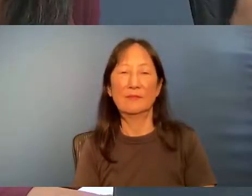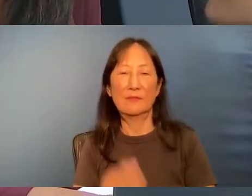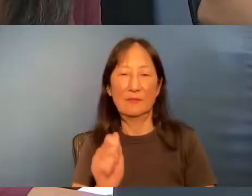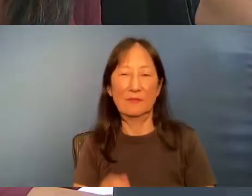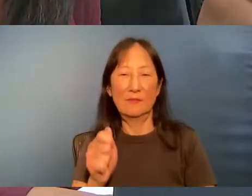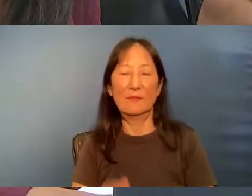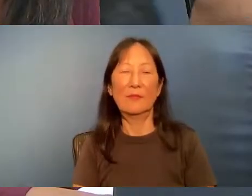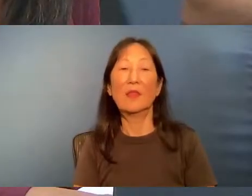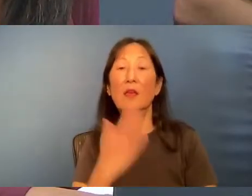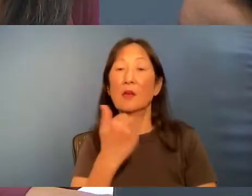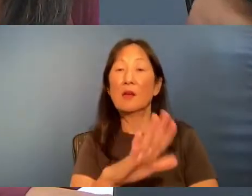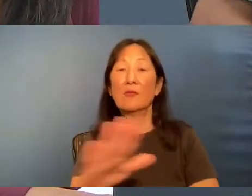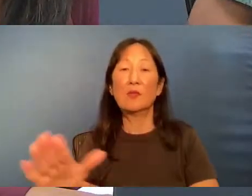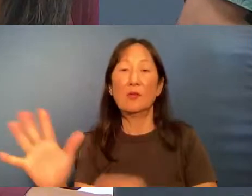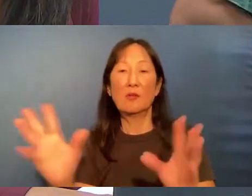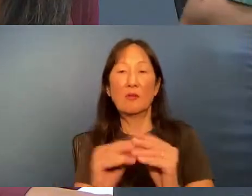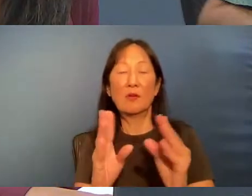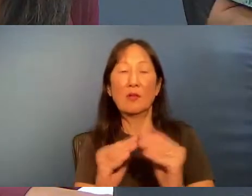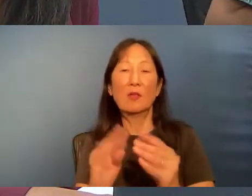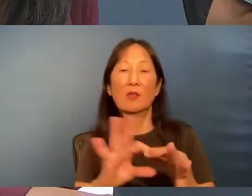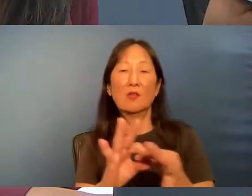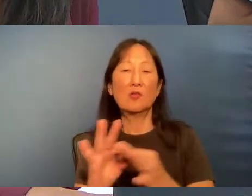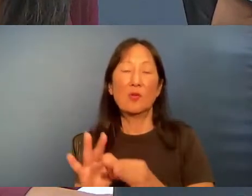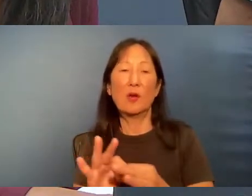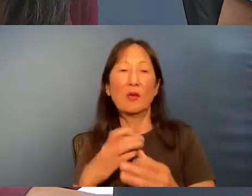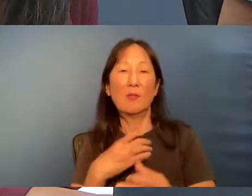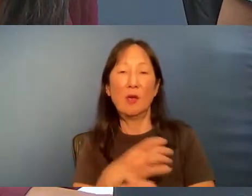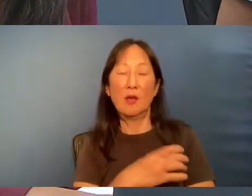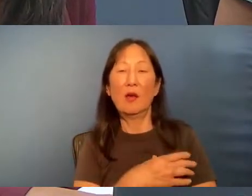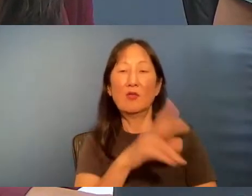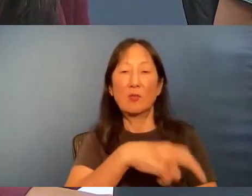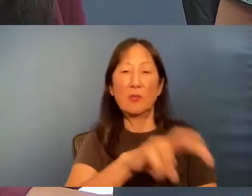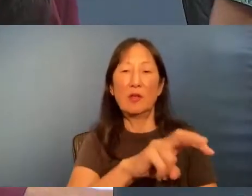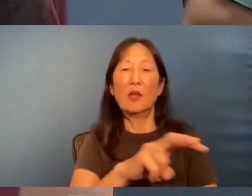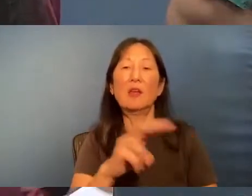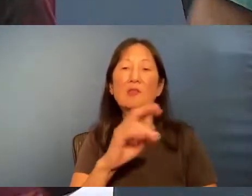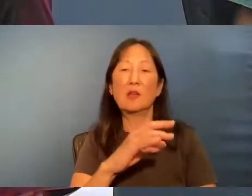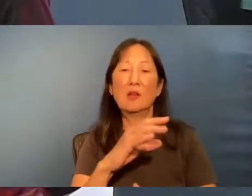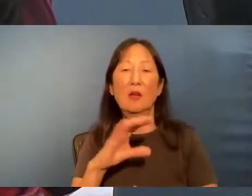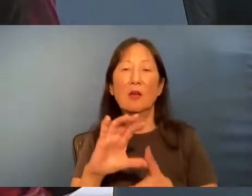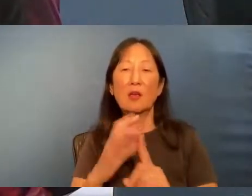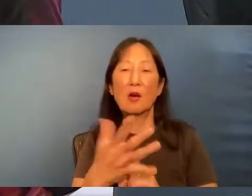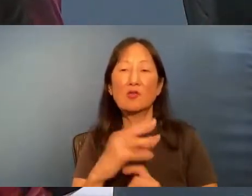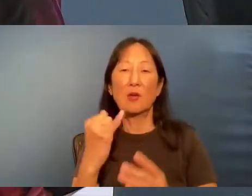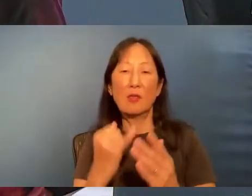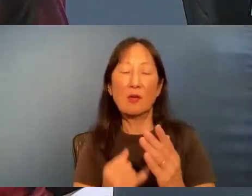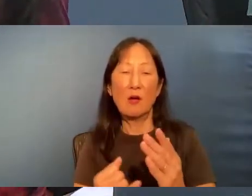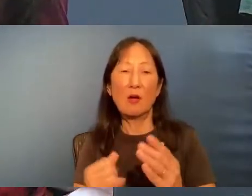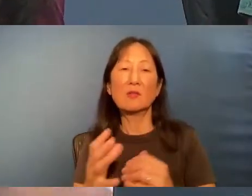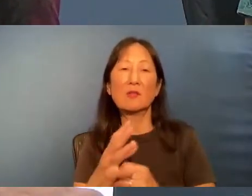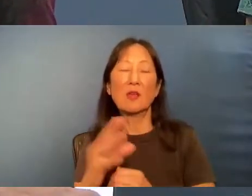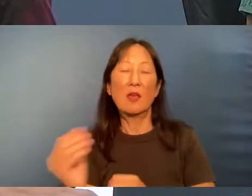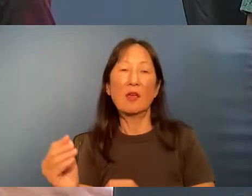All right, good afternoon. We're convening the joint committees on transportation and culture in the Arts and Health and Human Services on our 1:15 PM agenda here in State Capital Conference.